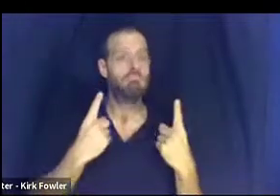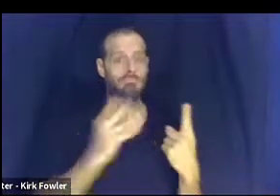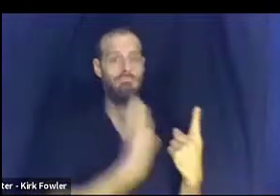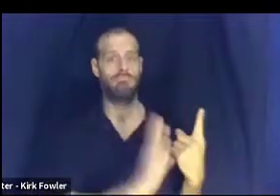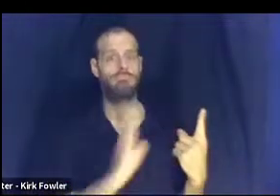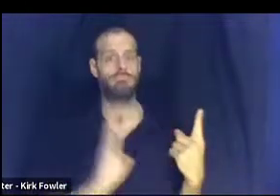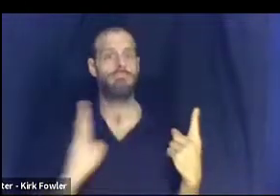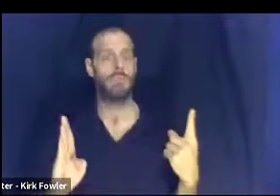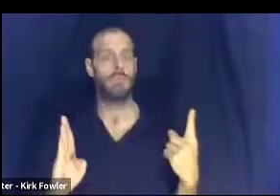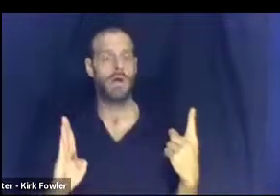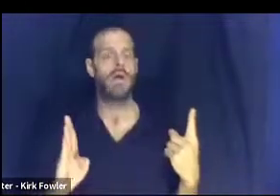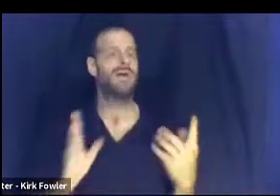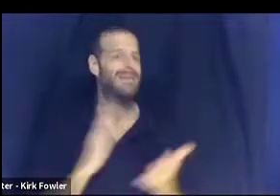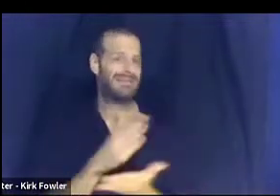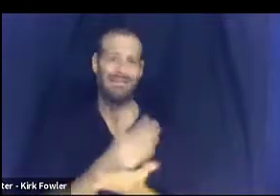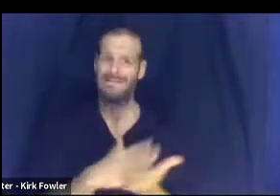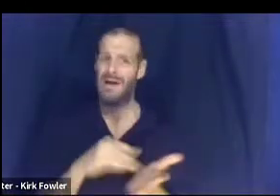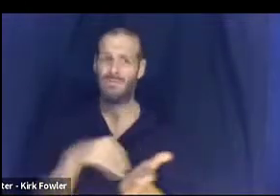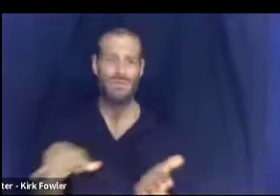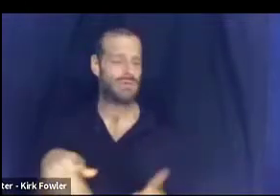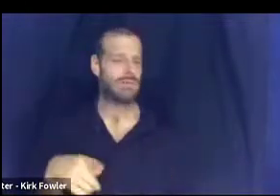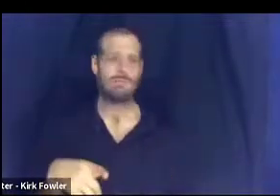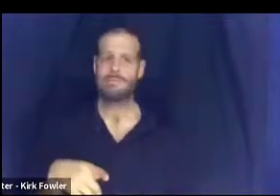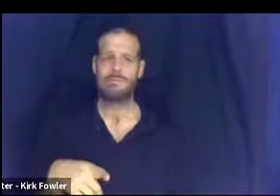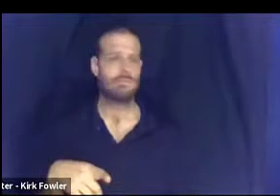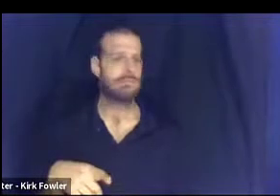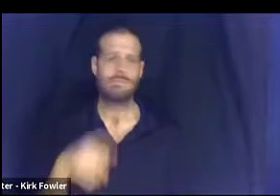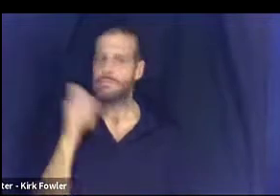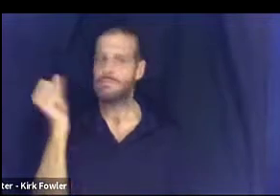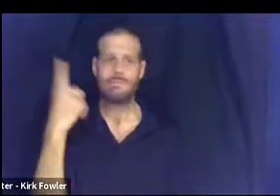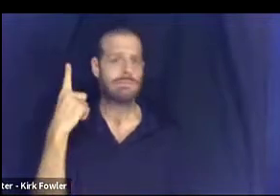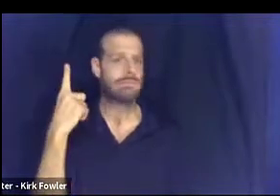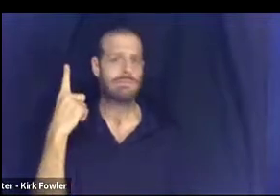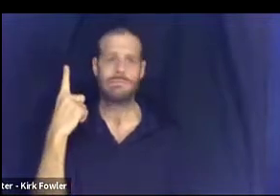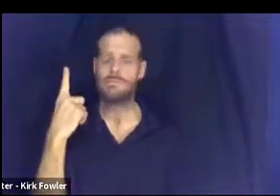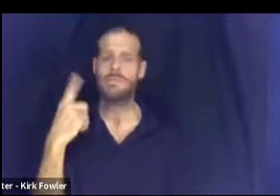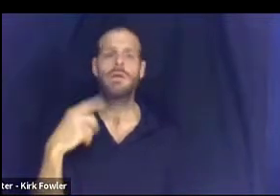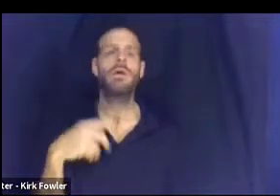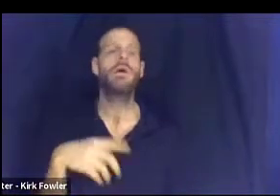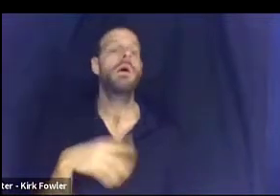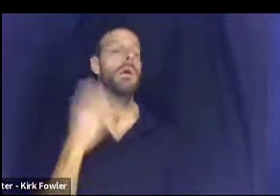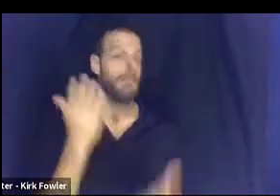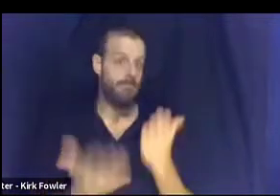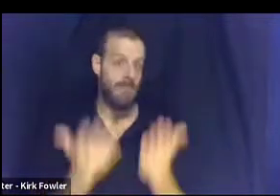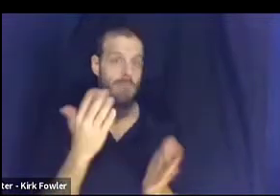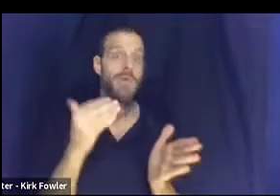or maybe just by repetition they've learned that that index symbol that you've given them